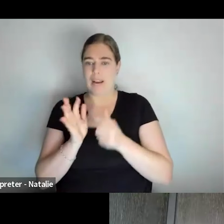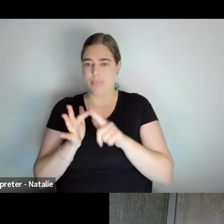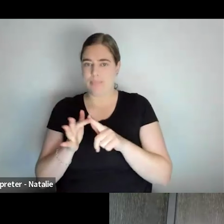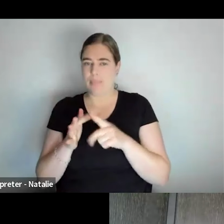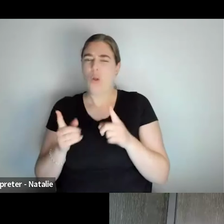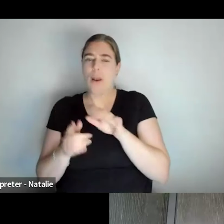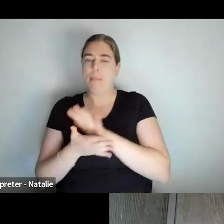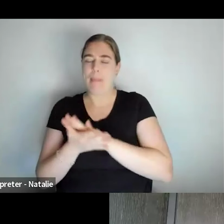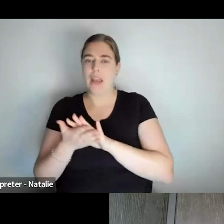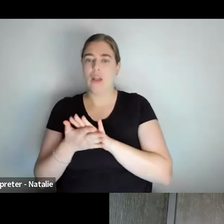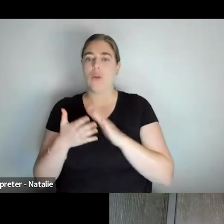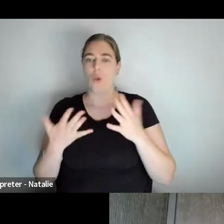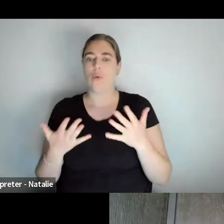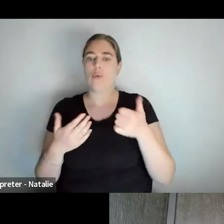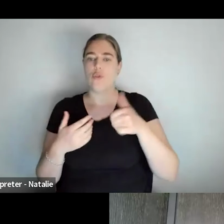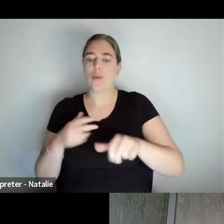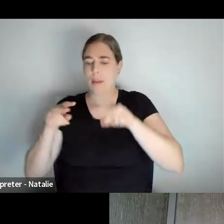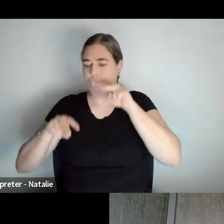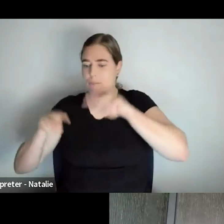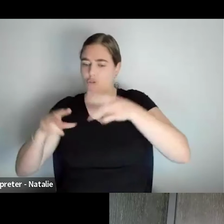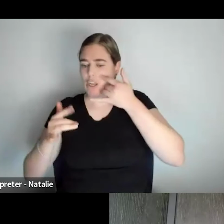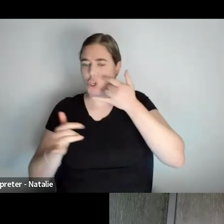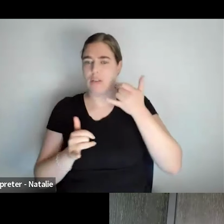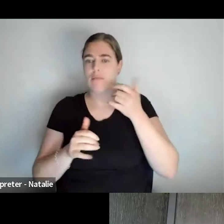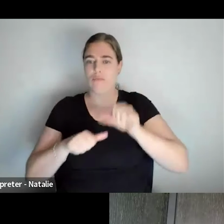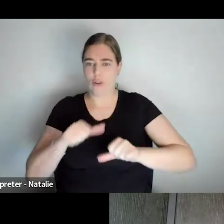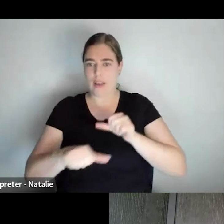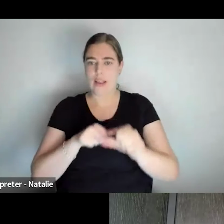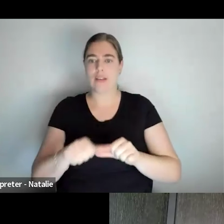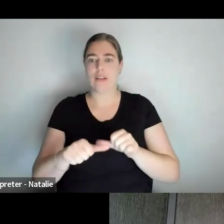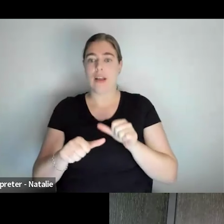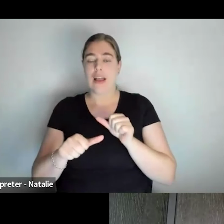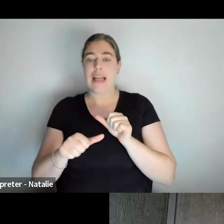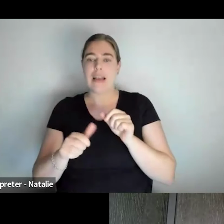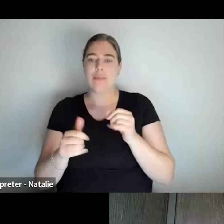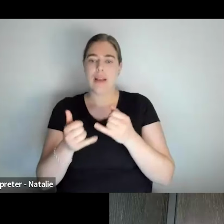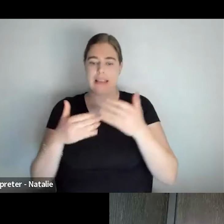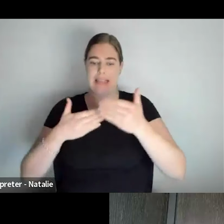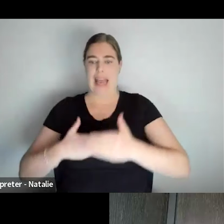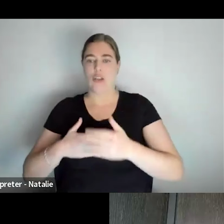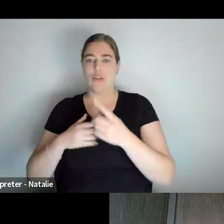will use a moderation process in both stages, and, one, that is the expression of interest stage,